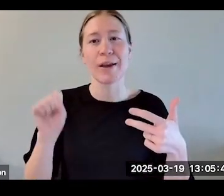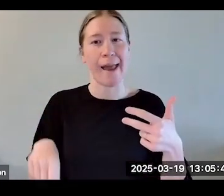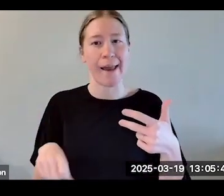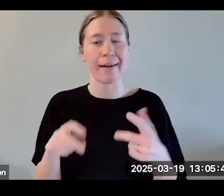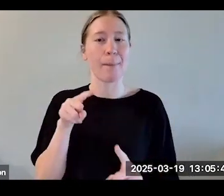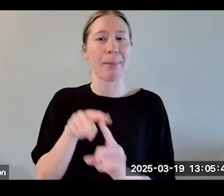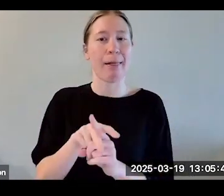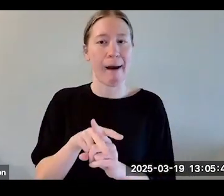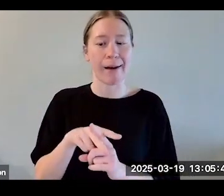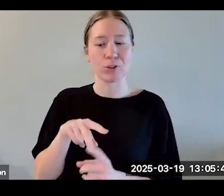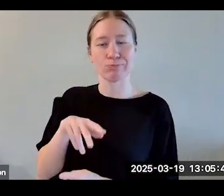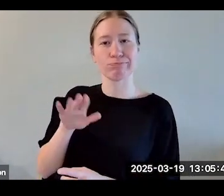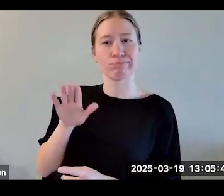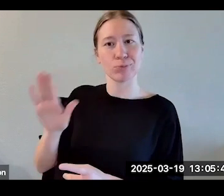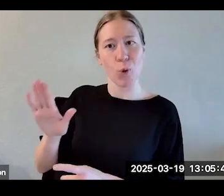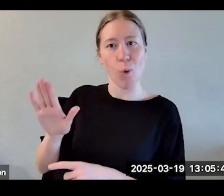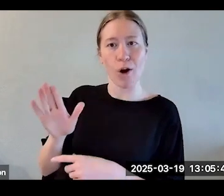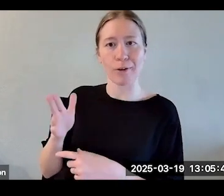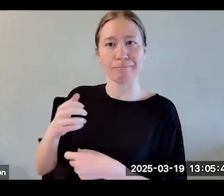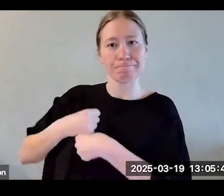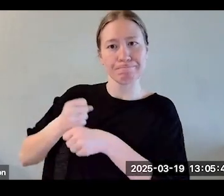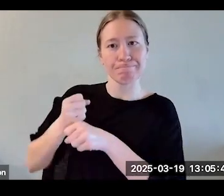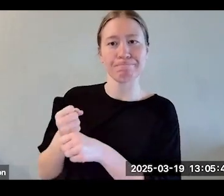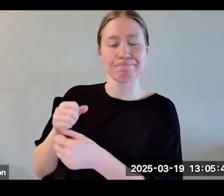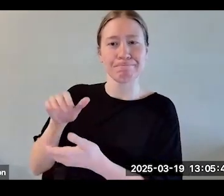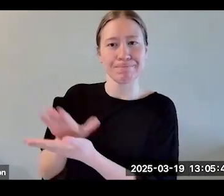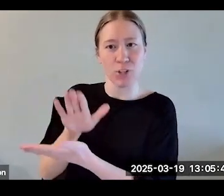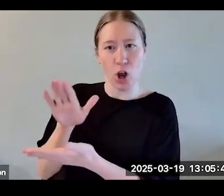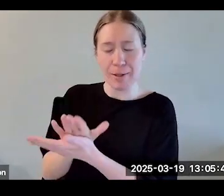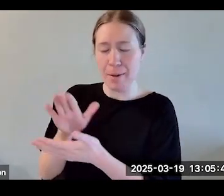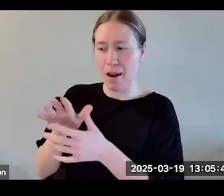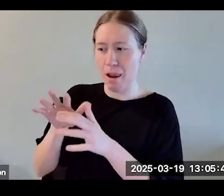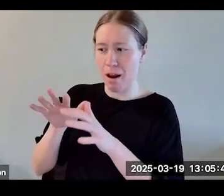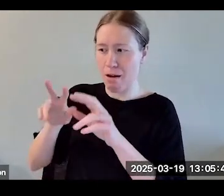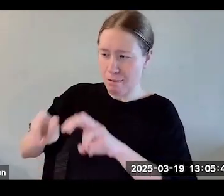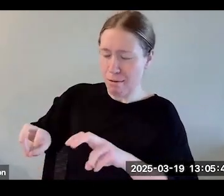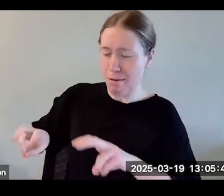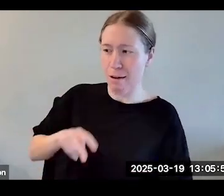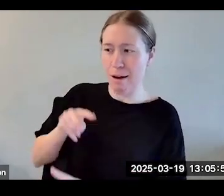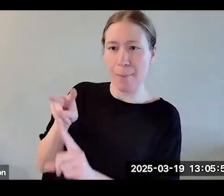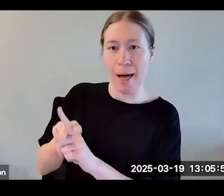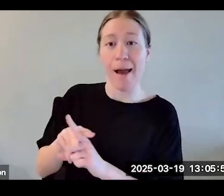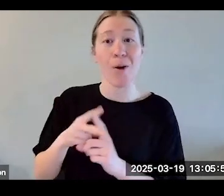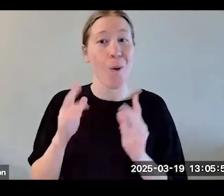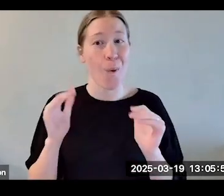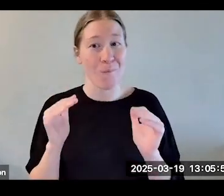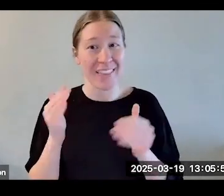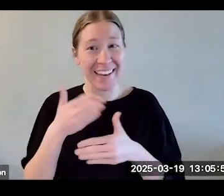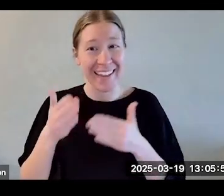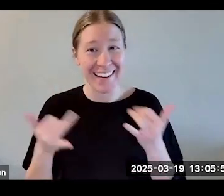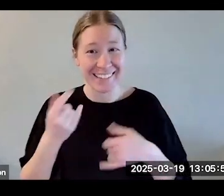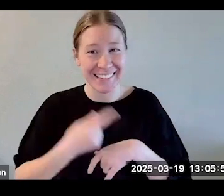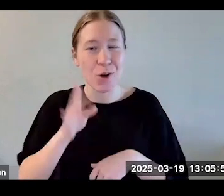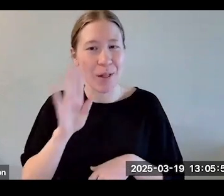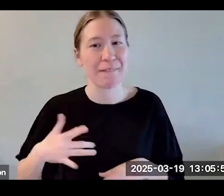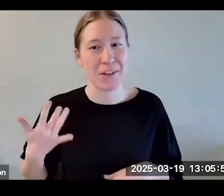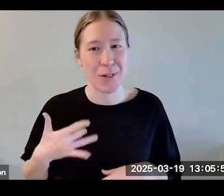And hopefully, at the end of today's webinar, you're gonna feel more comfortable answering these questions for yourself as you create new documents.